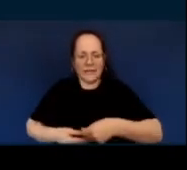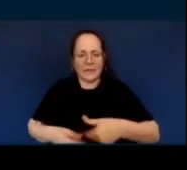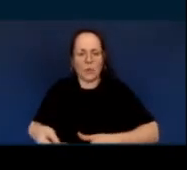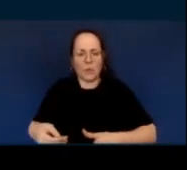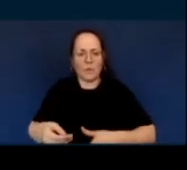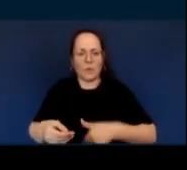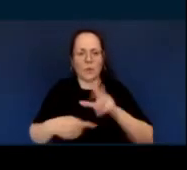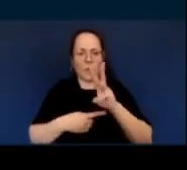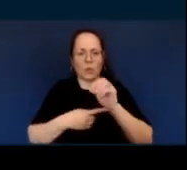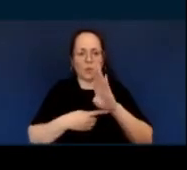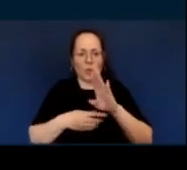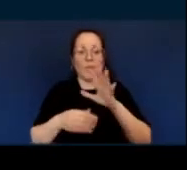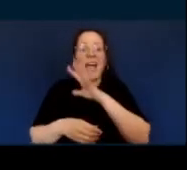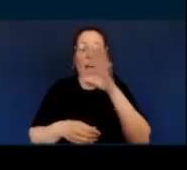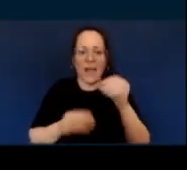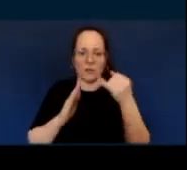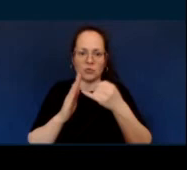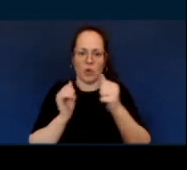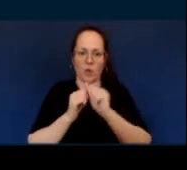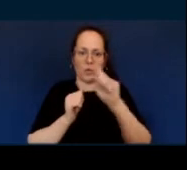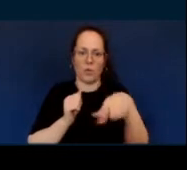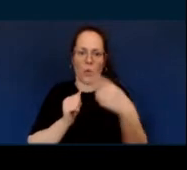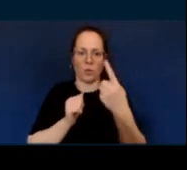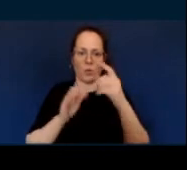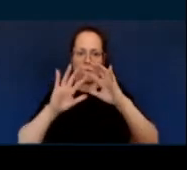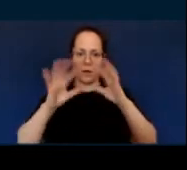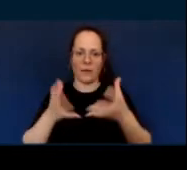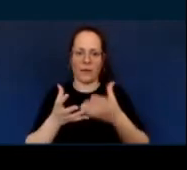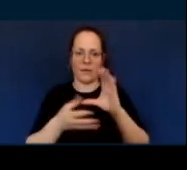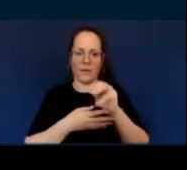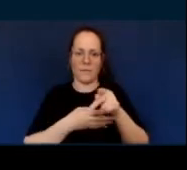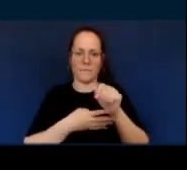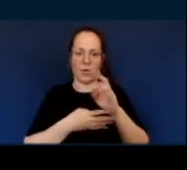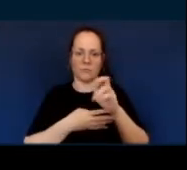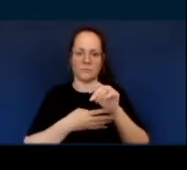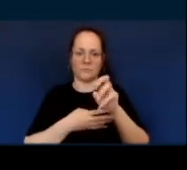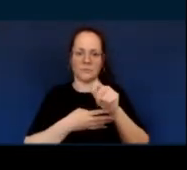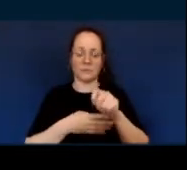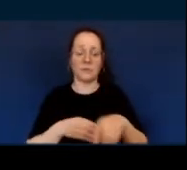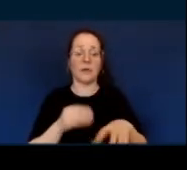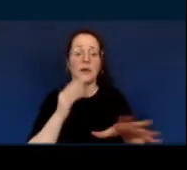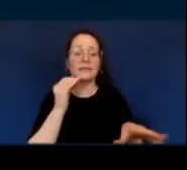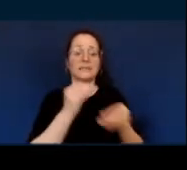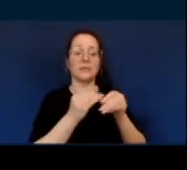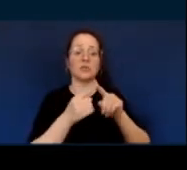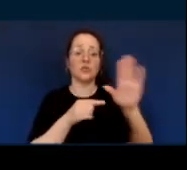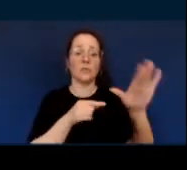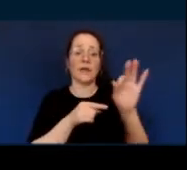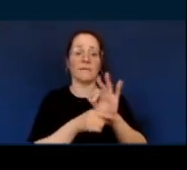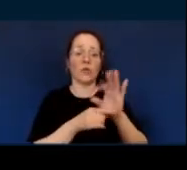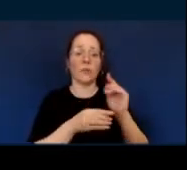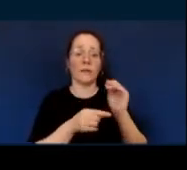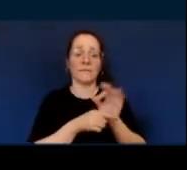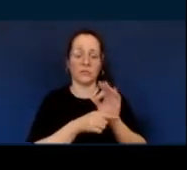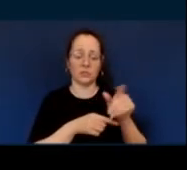WITH ONLY 1 COMPARTMENT. IN ADDITION, LEONARDO WAS NASAA.COMINATED BY THE COMPLEX